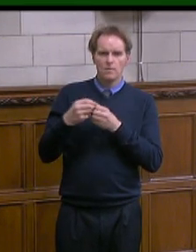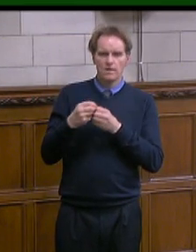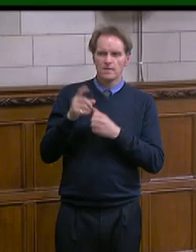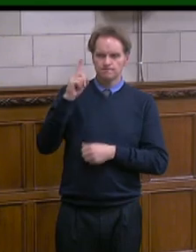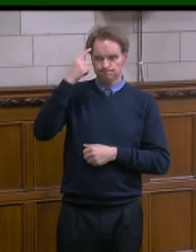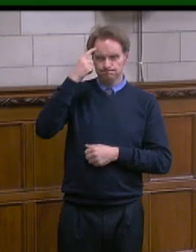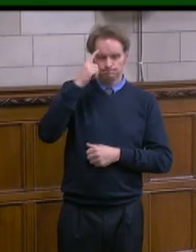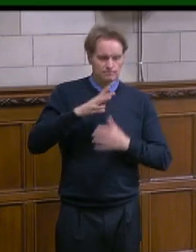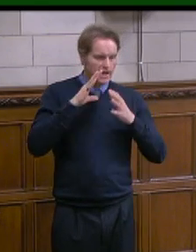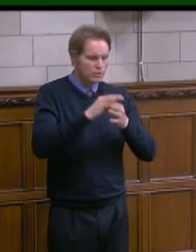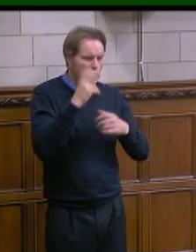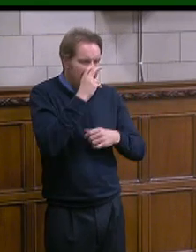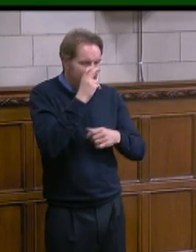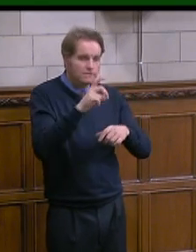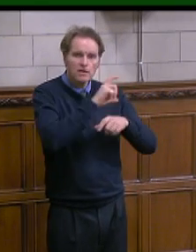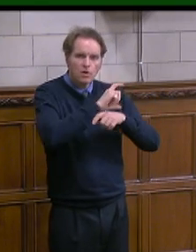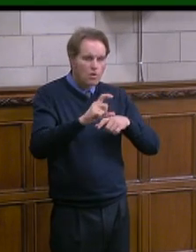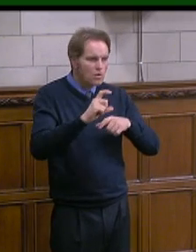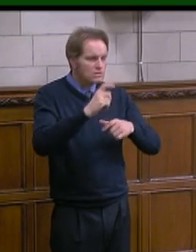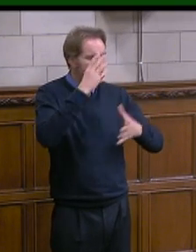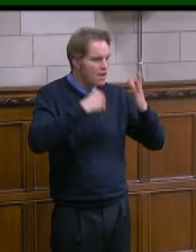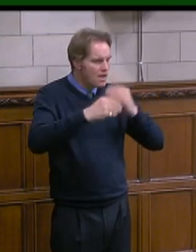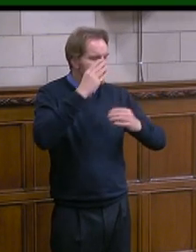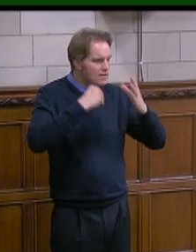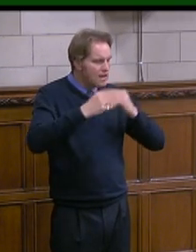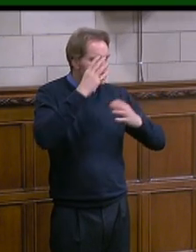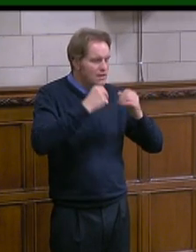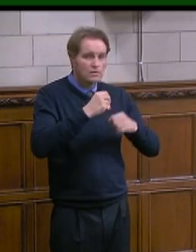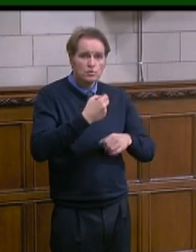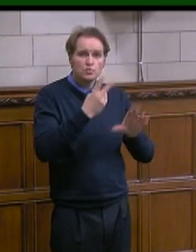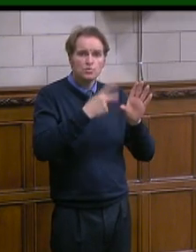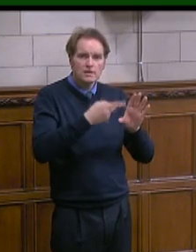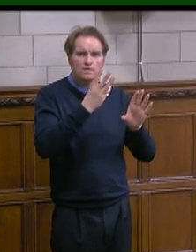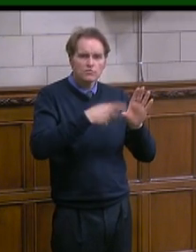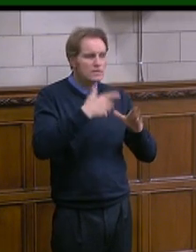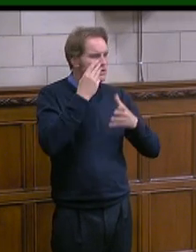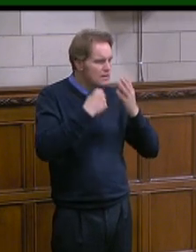I went for two, or maybe three, years to learn how to sign.